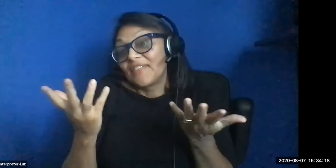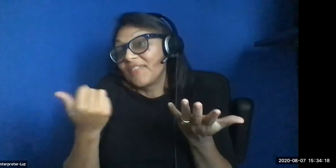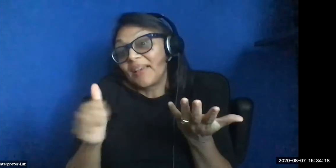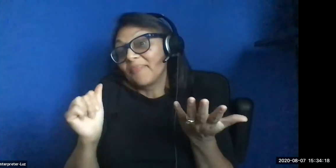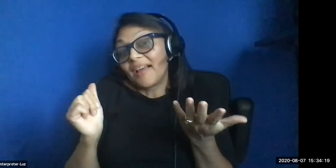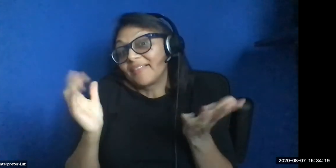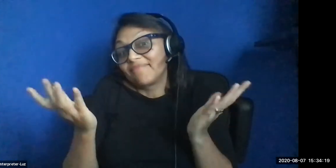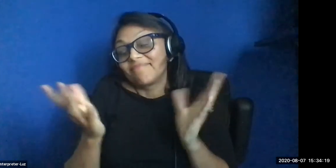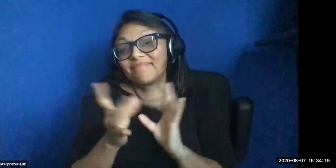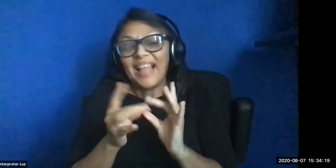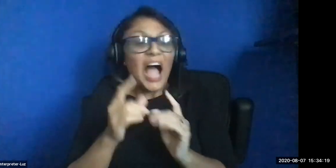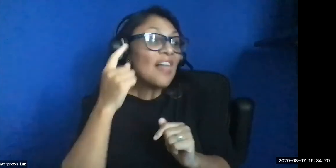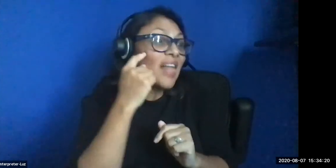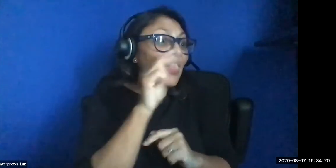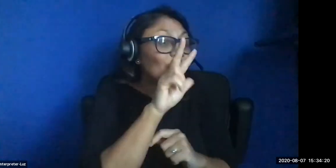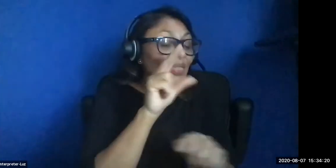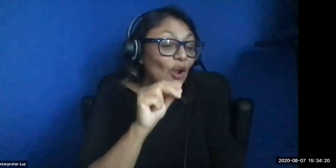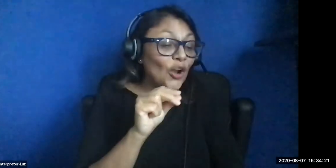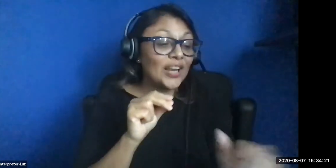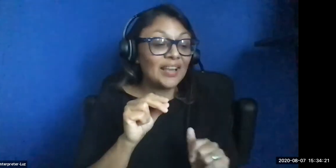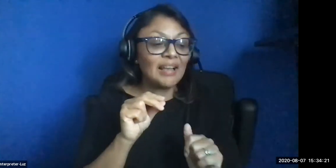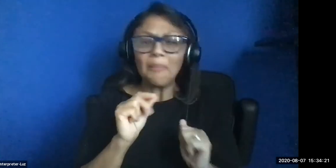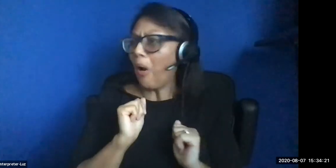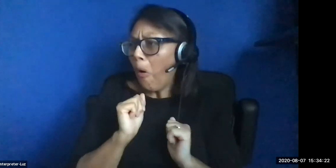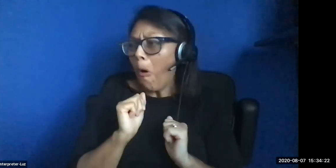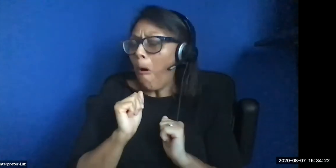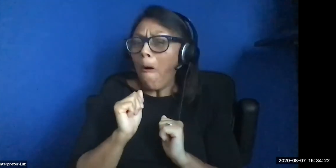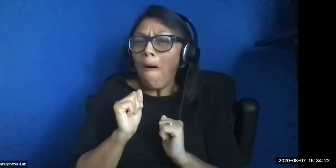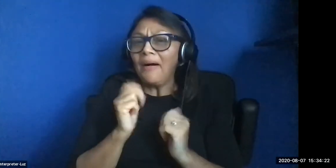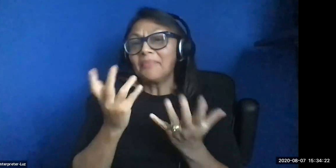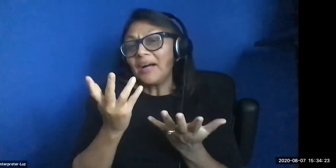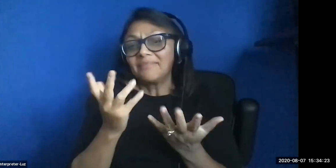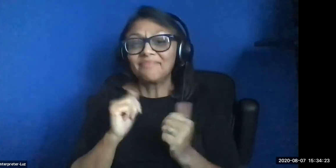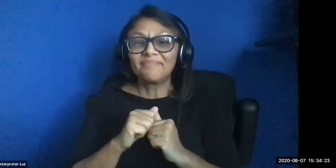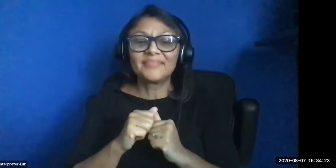Channelle Charest: I thought it was 330. I was like, Oh, I'm gonna commit. It's over. These guys are gonna kill me. But yeah, no, that's fine.